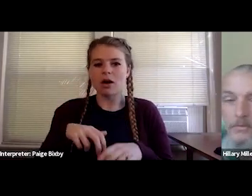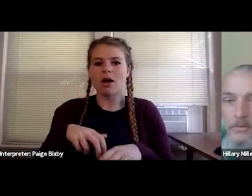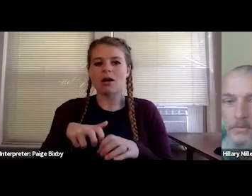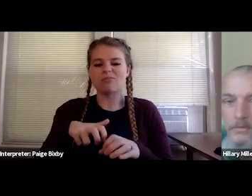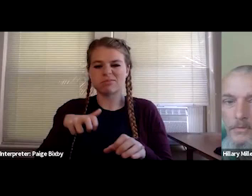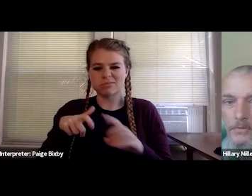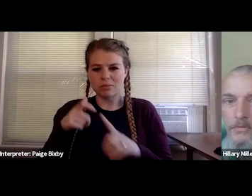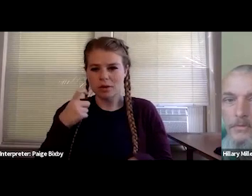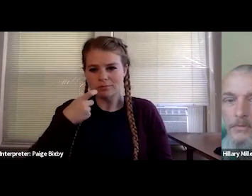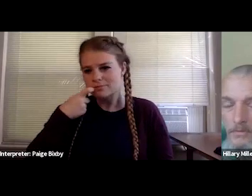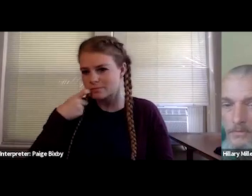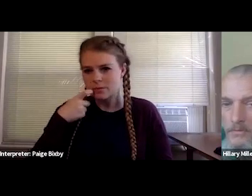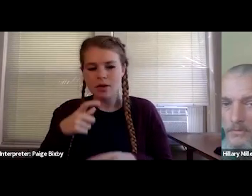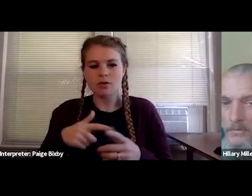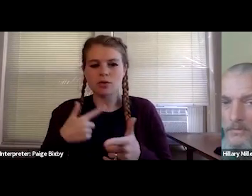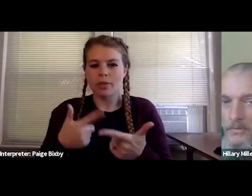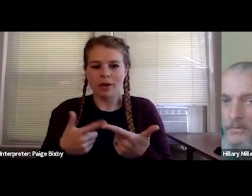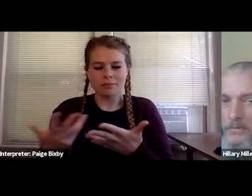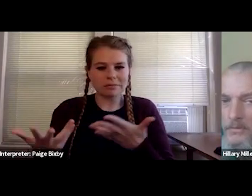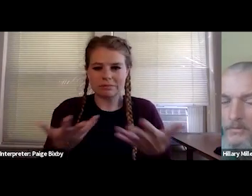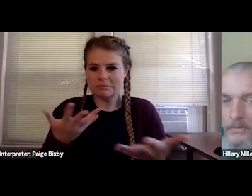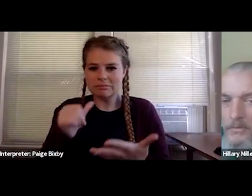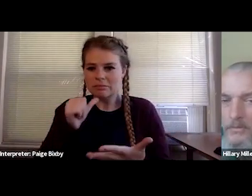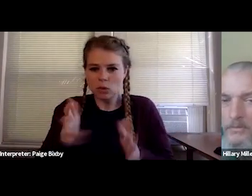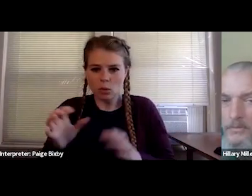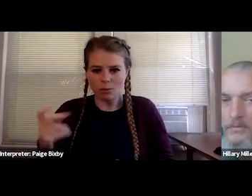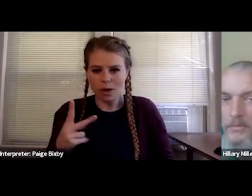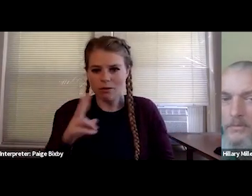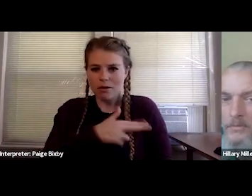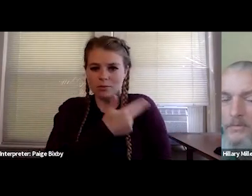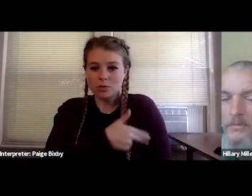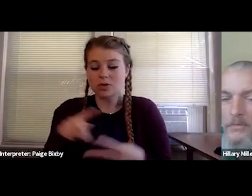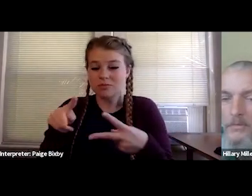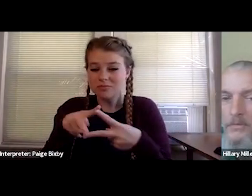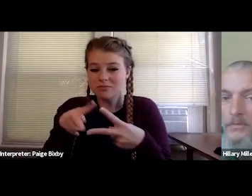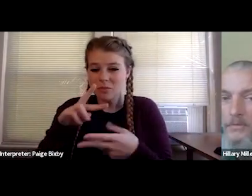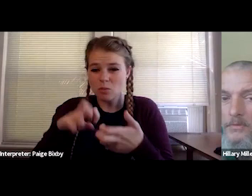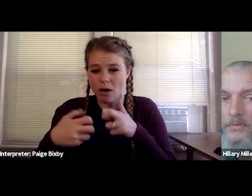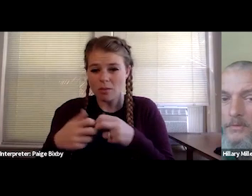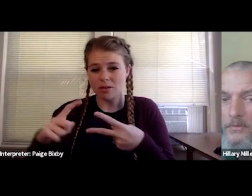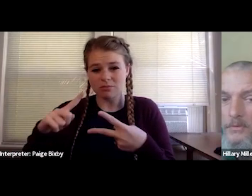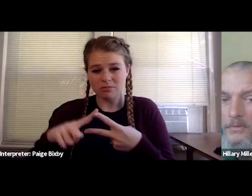too fearful to even go back to the hospital. So then one, they have untreated wounds, but then two, they're even afraid to go back to the hospital